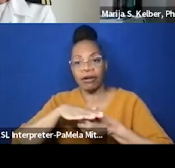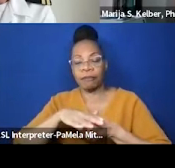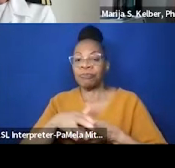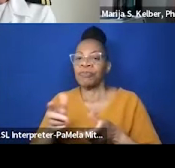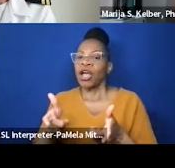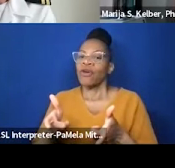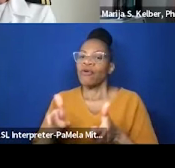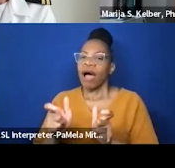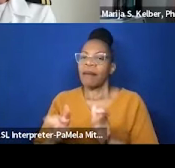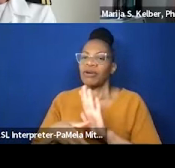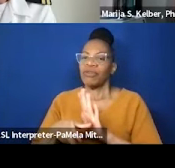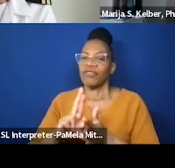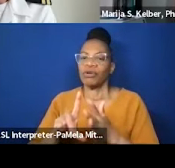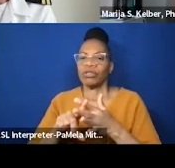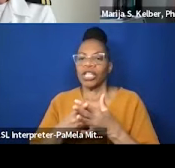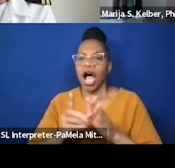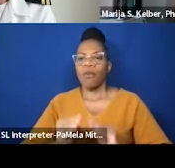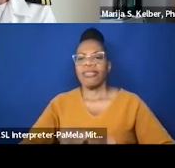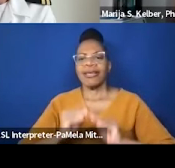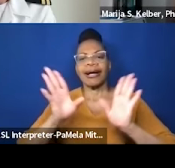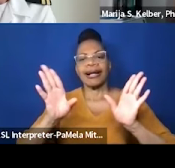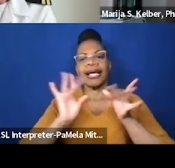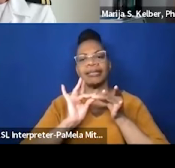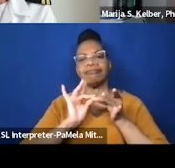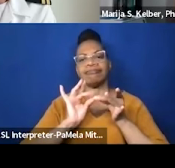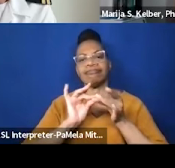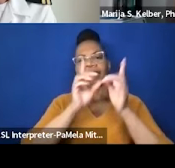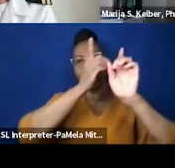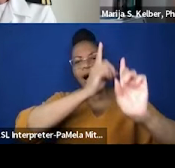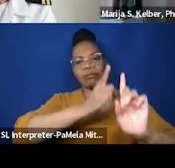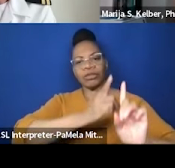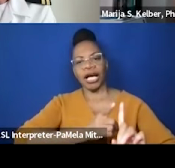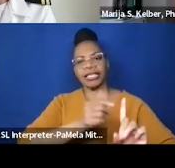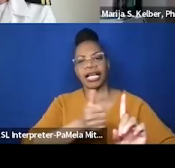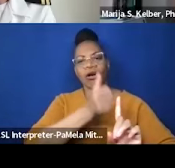we started with a clearly stated objectives and predefined eligibility criteria